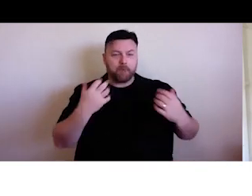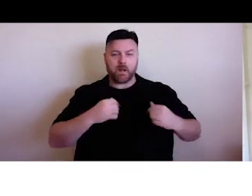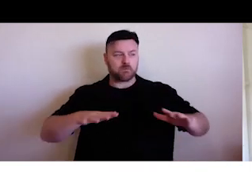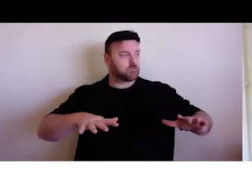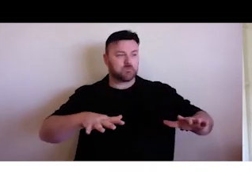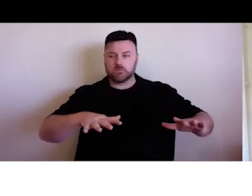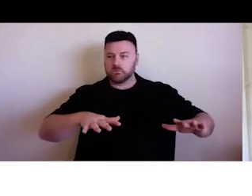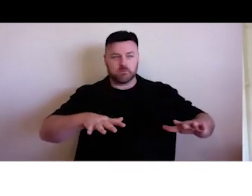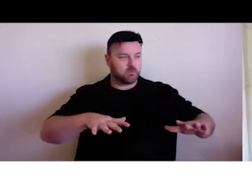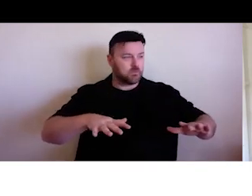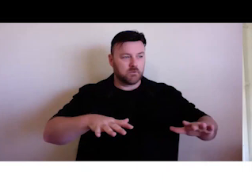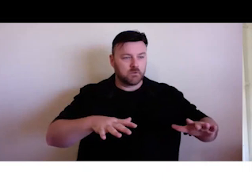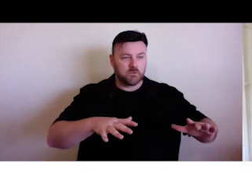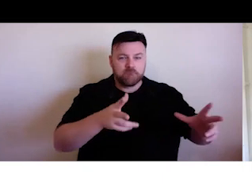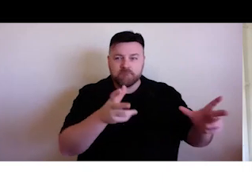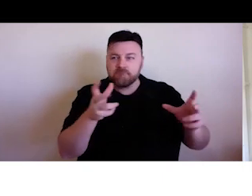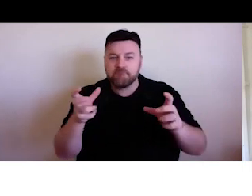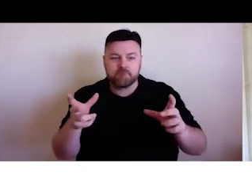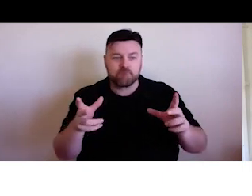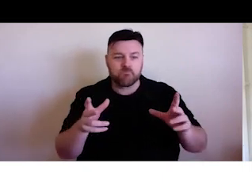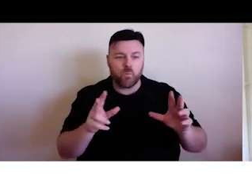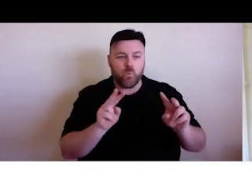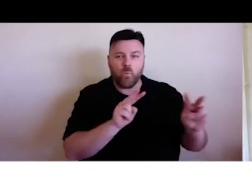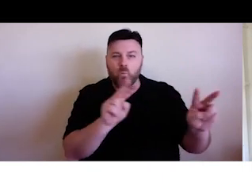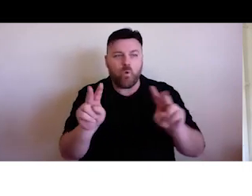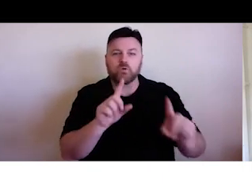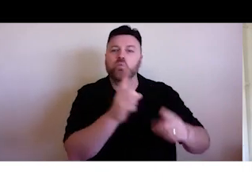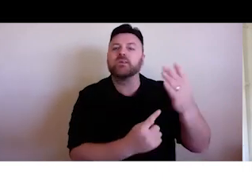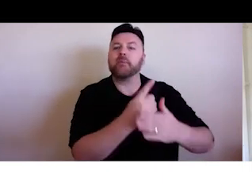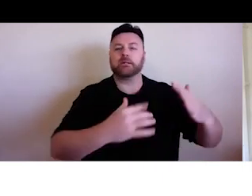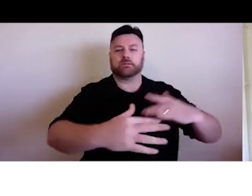detect and to observe what is happening in the environment. The